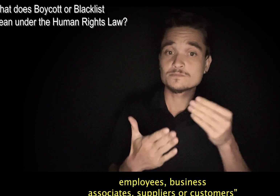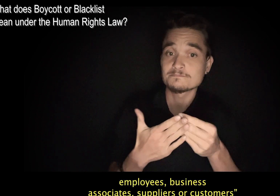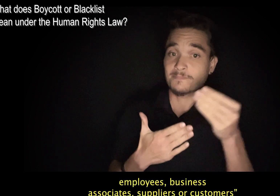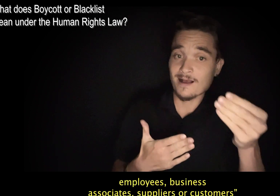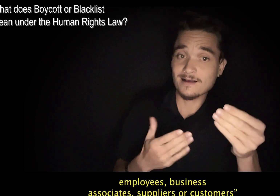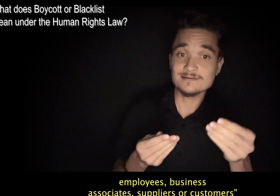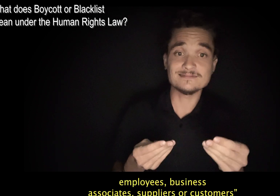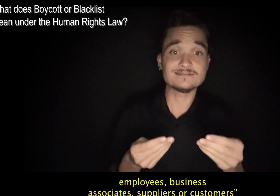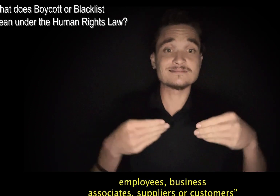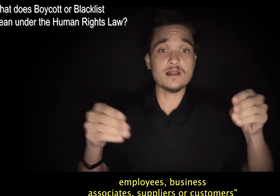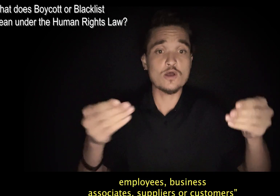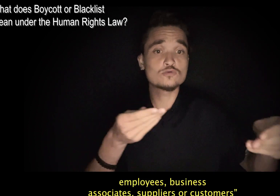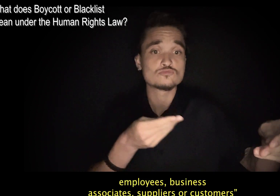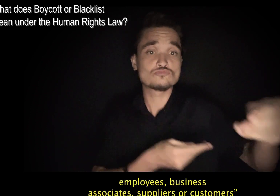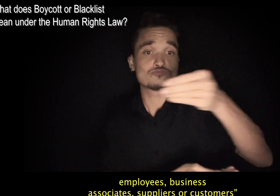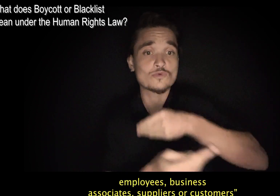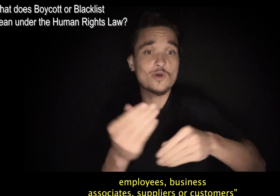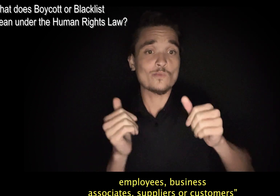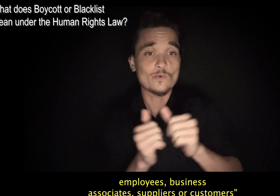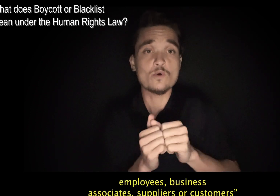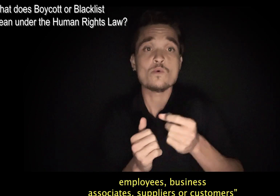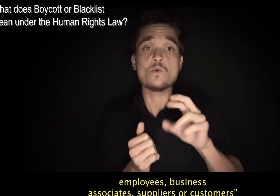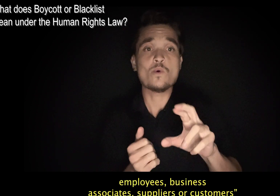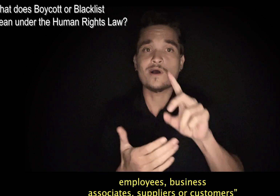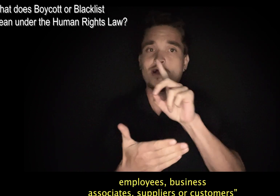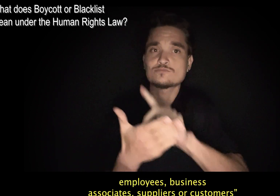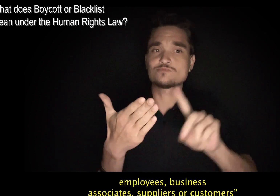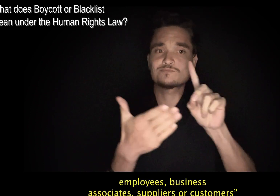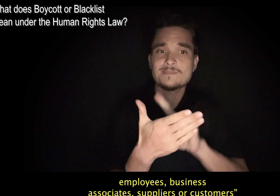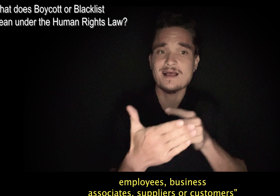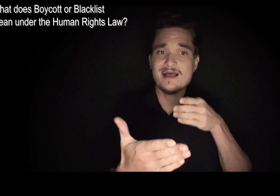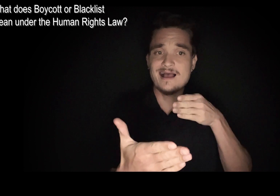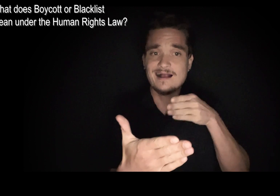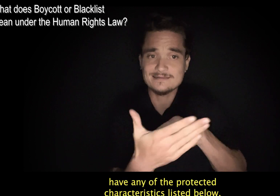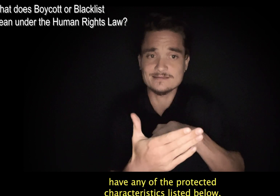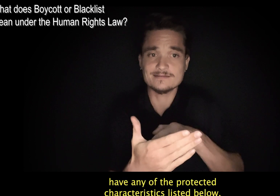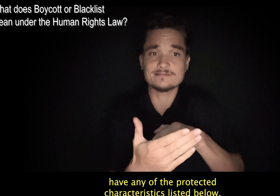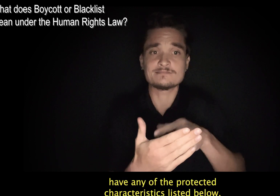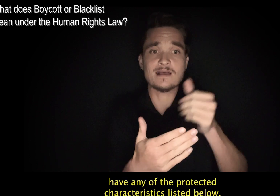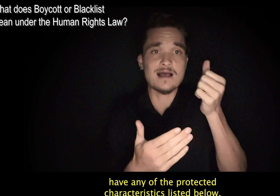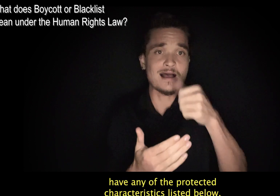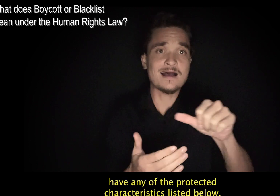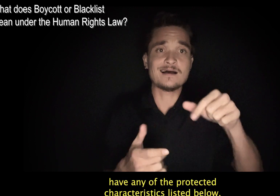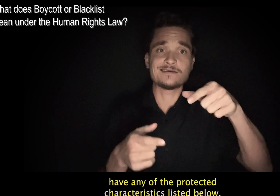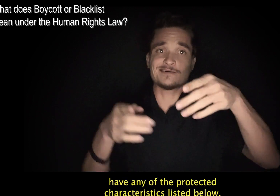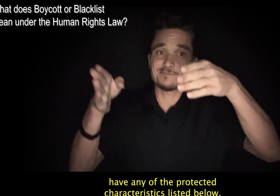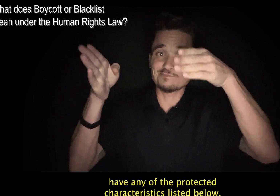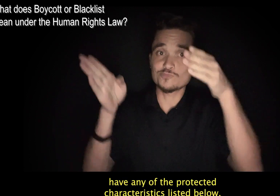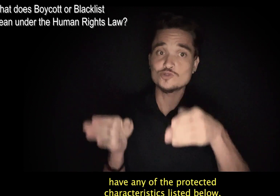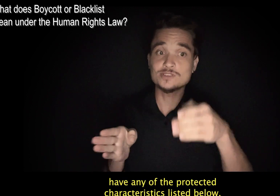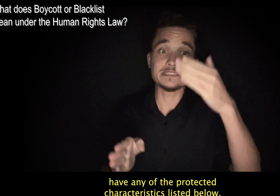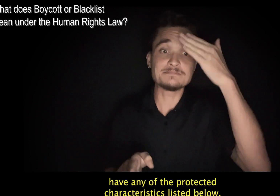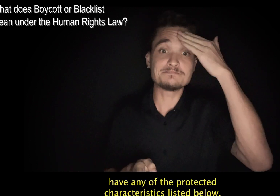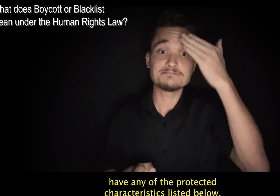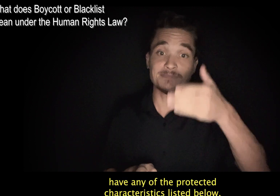employees, business associates, suppliers or customers” have any of the protected characteristics listed below.